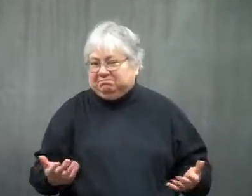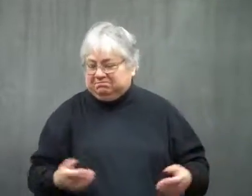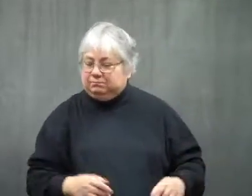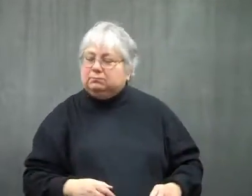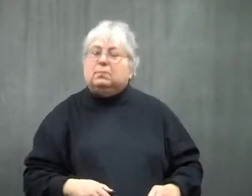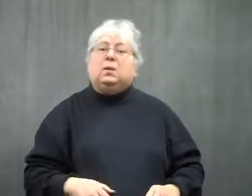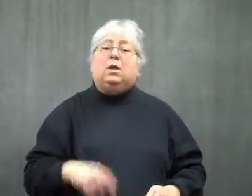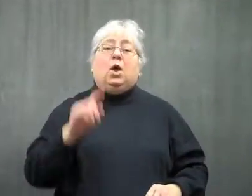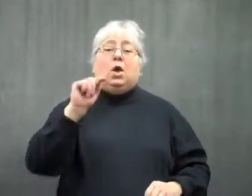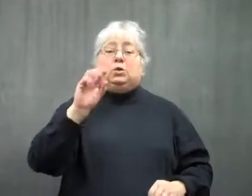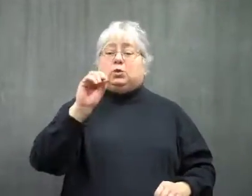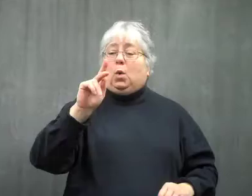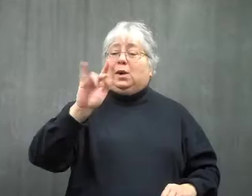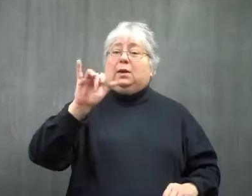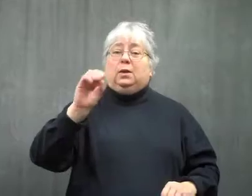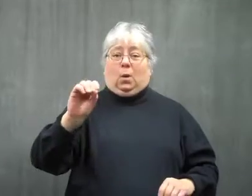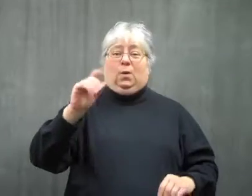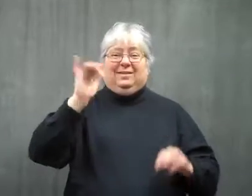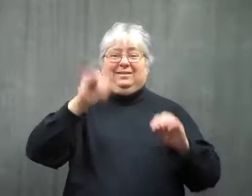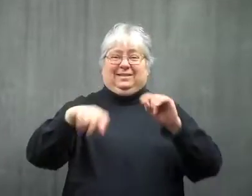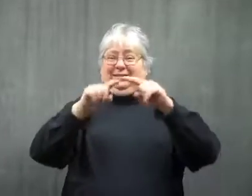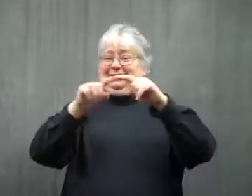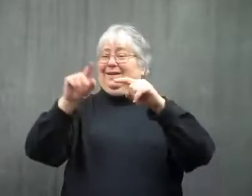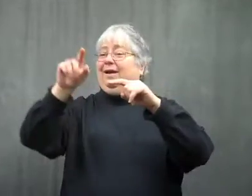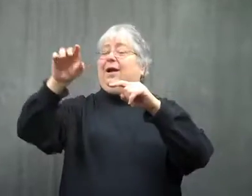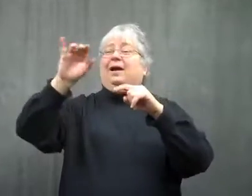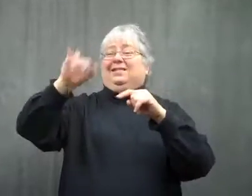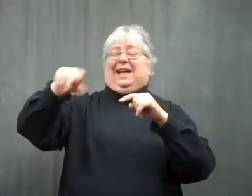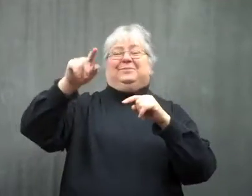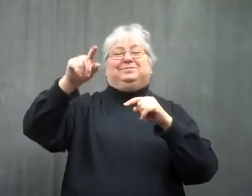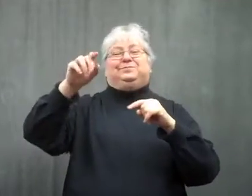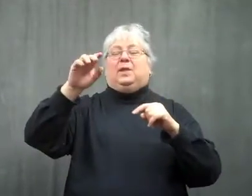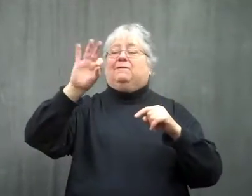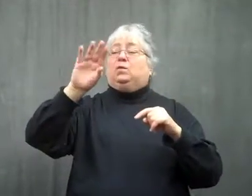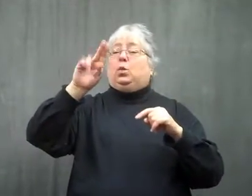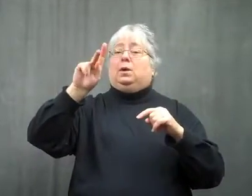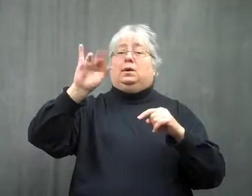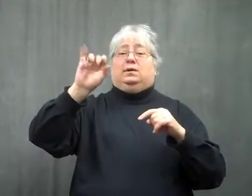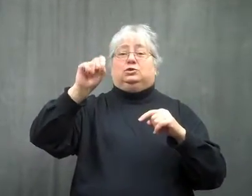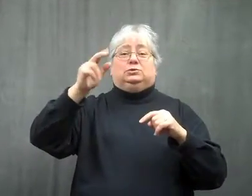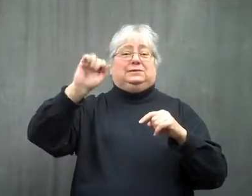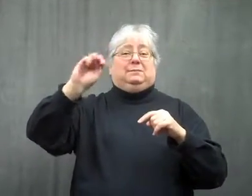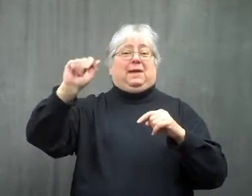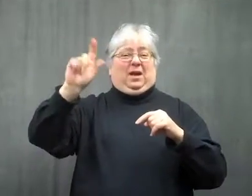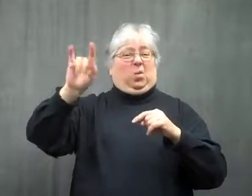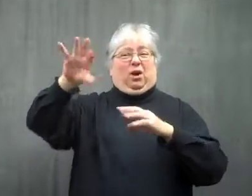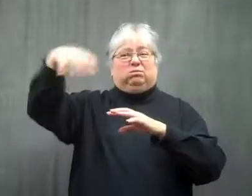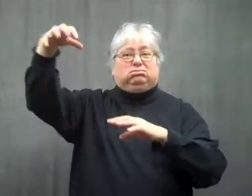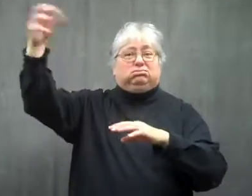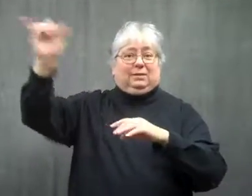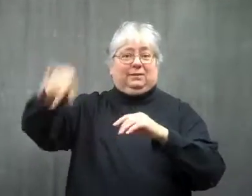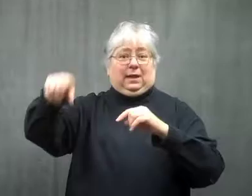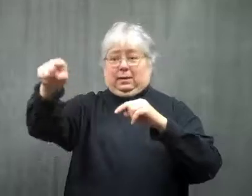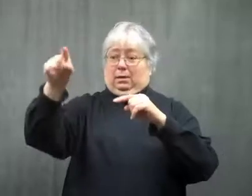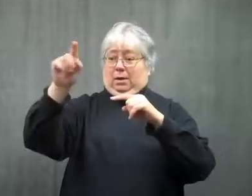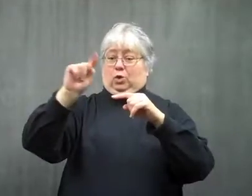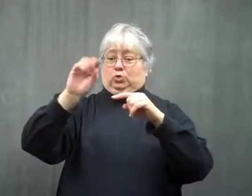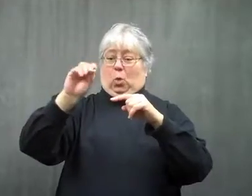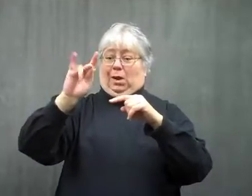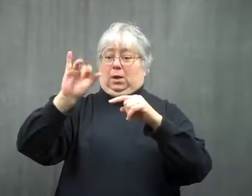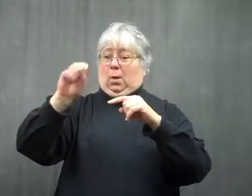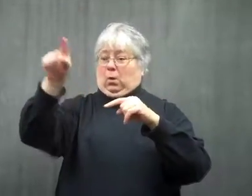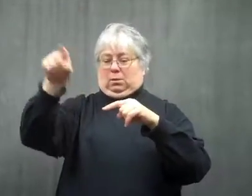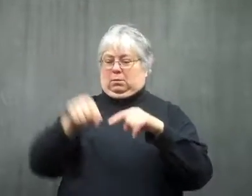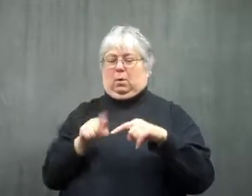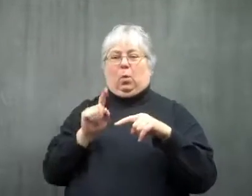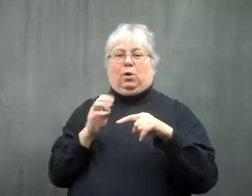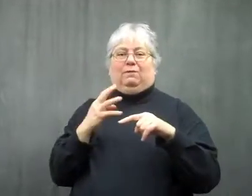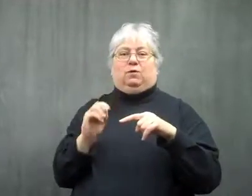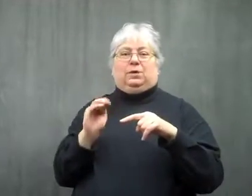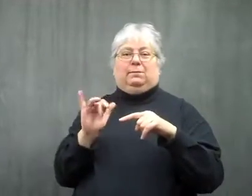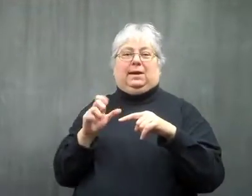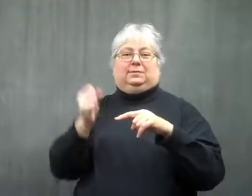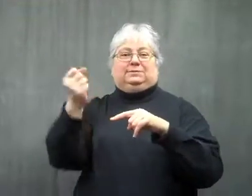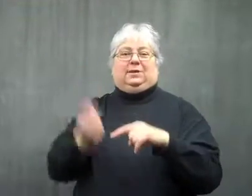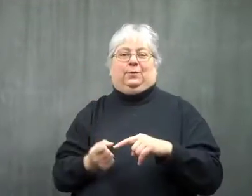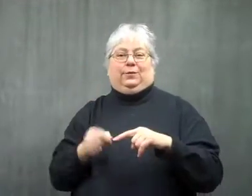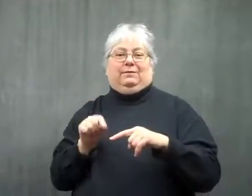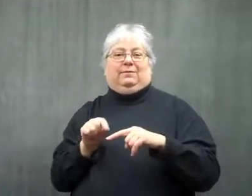Tokyo is 140 miles south of Fukushima.